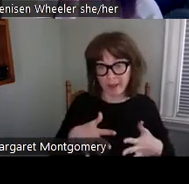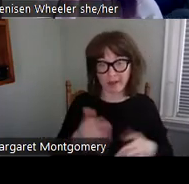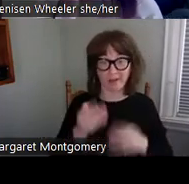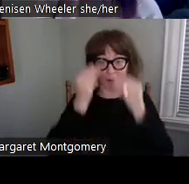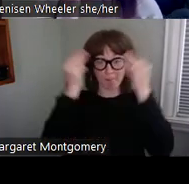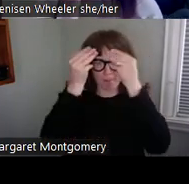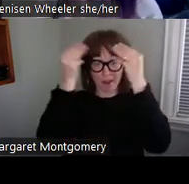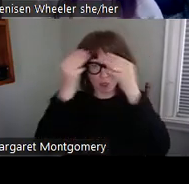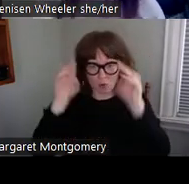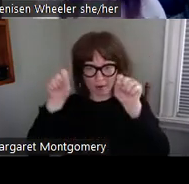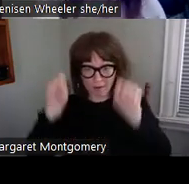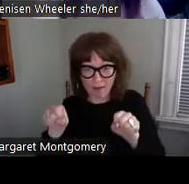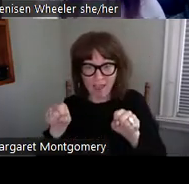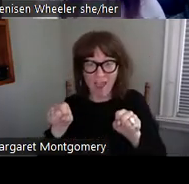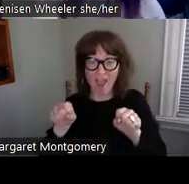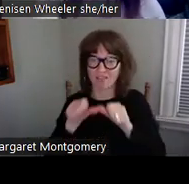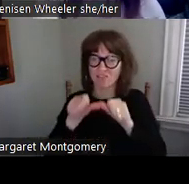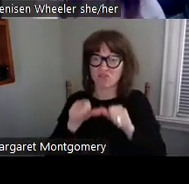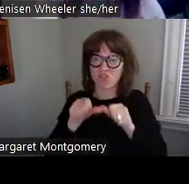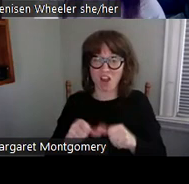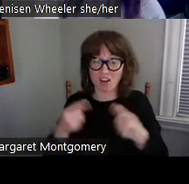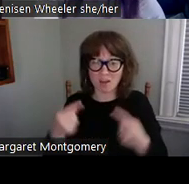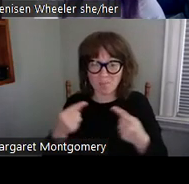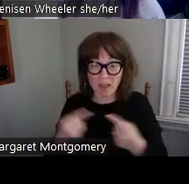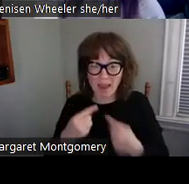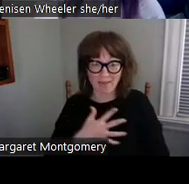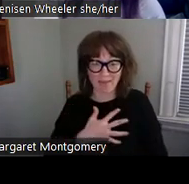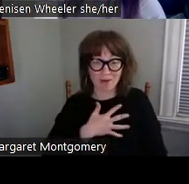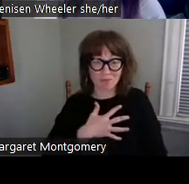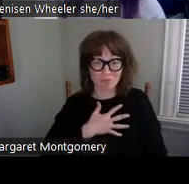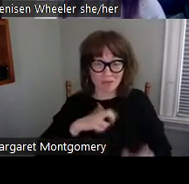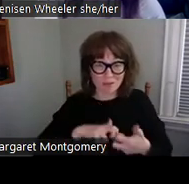chest, back, or pelvis, hyper ventilation and gas.